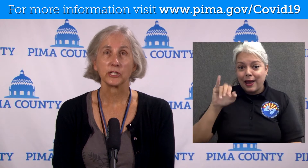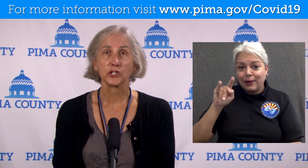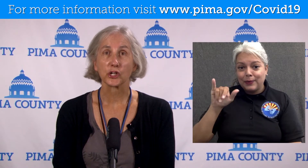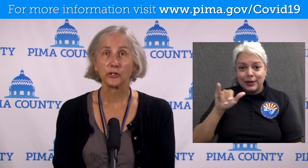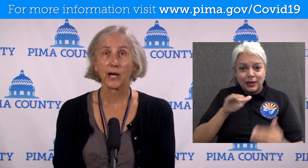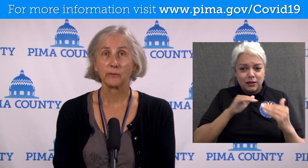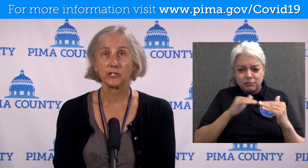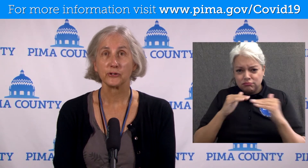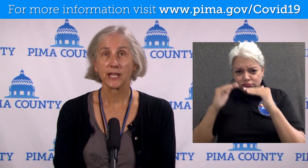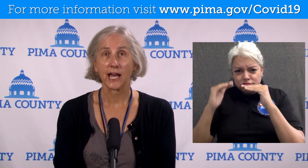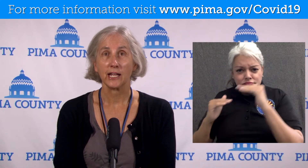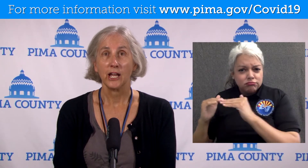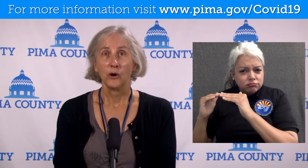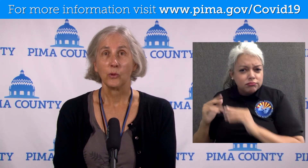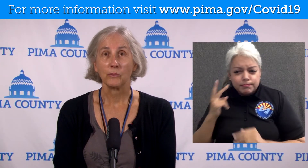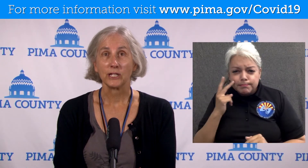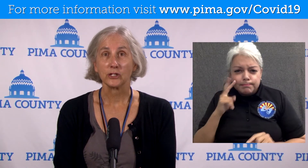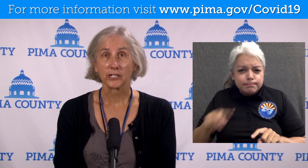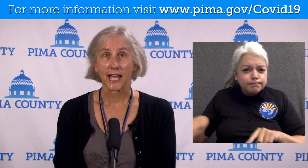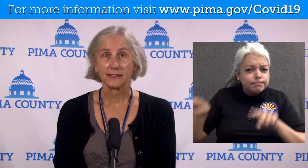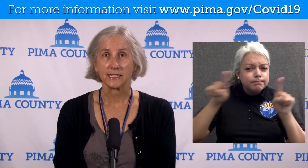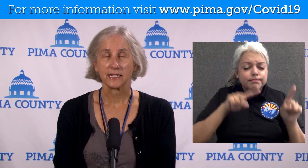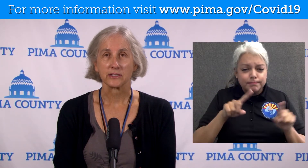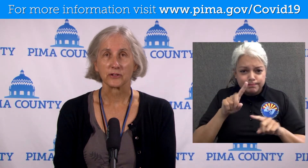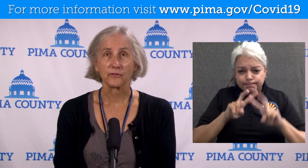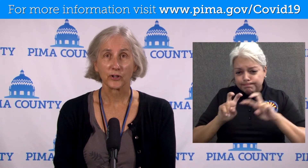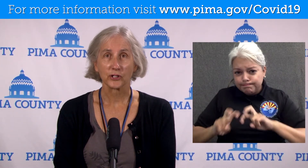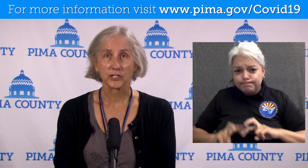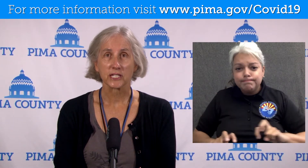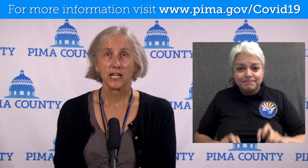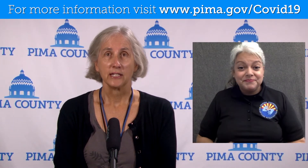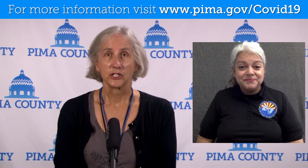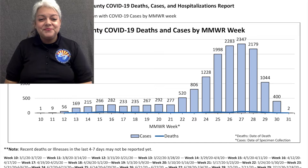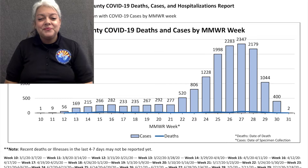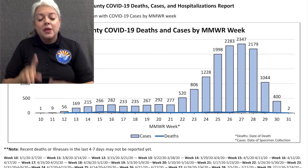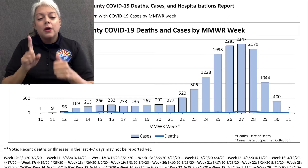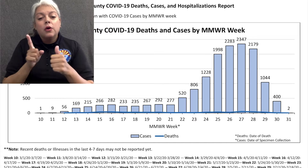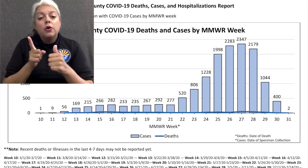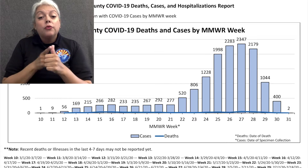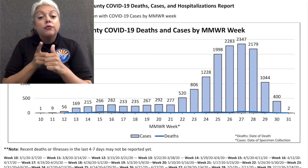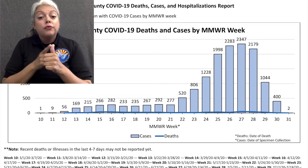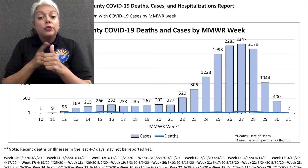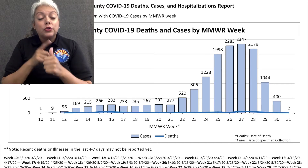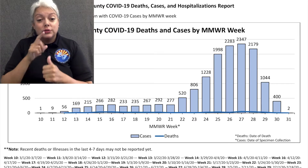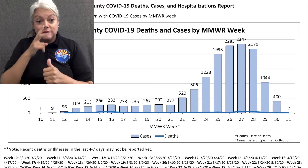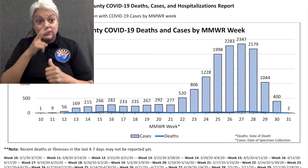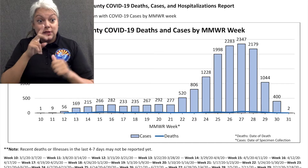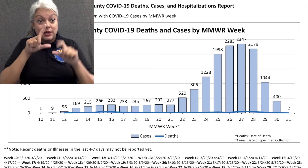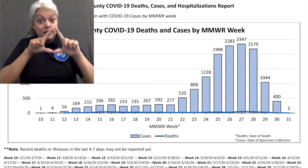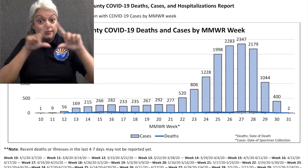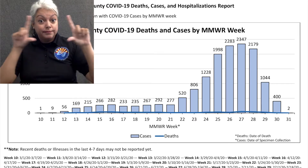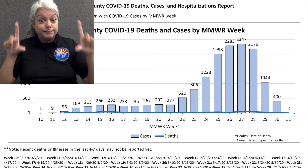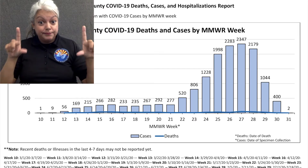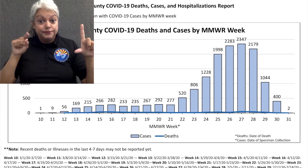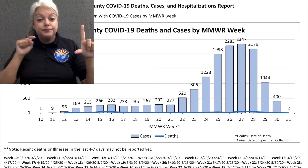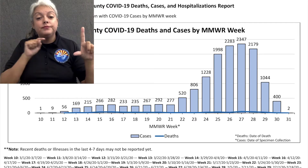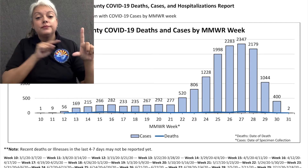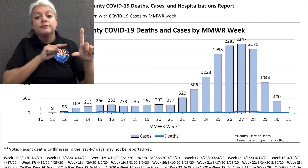going to show you how we do that when we look at the data so first the chart that you're seeing now is an indication of the cases that are